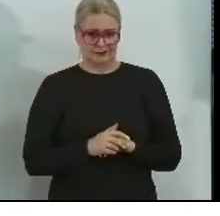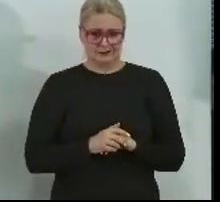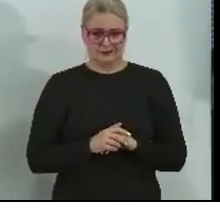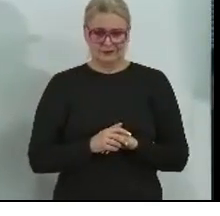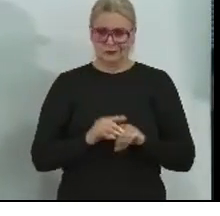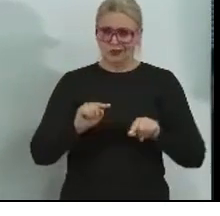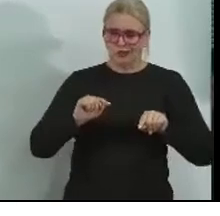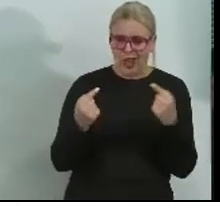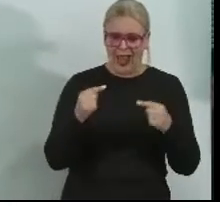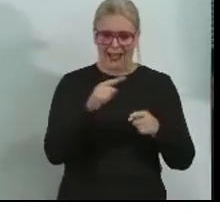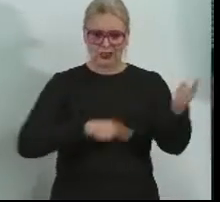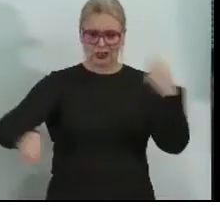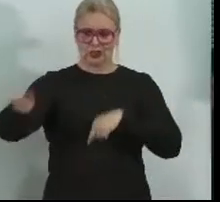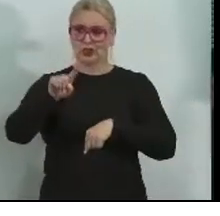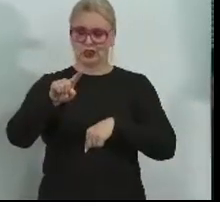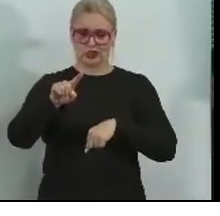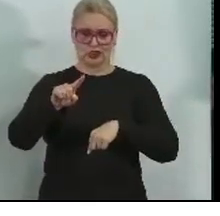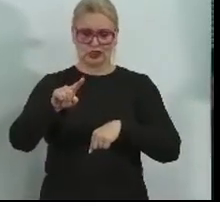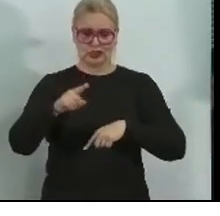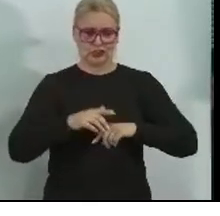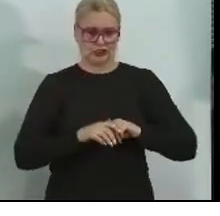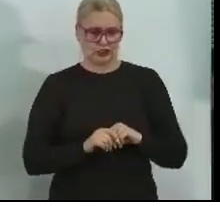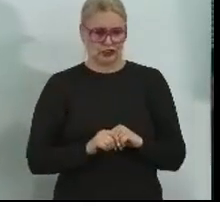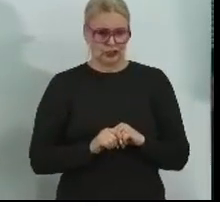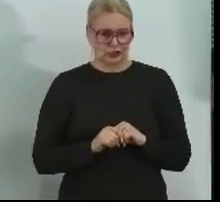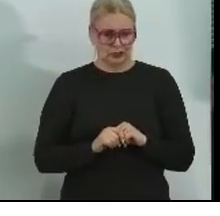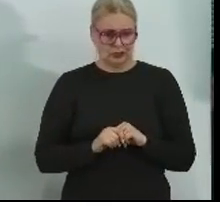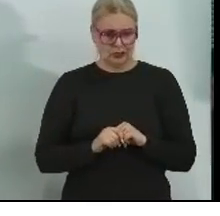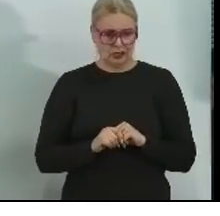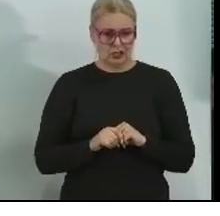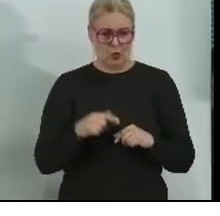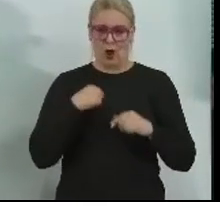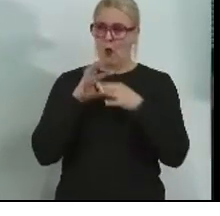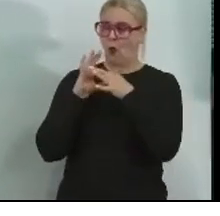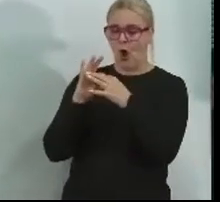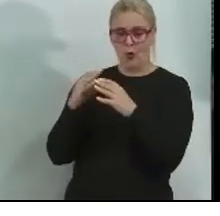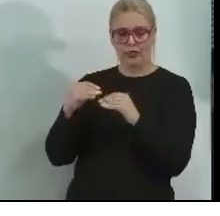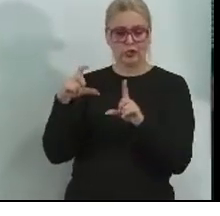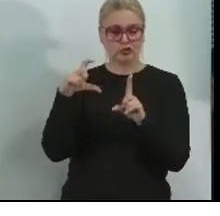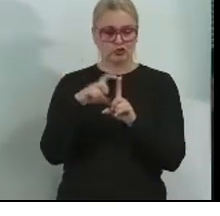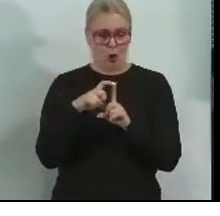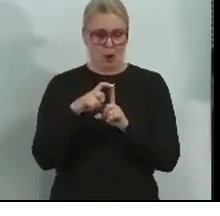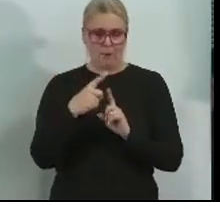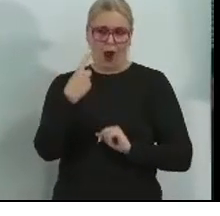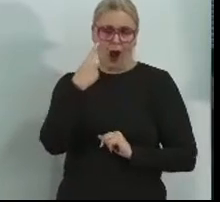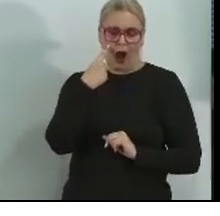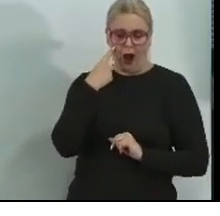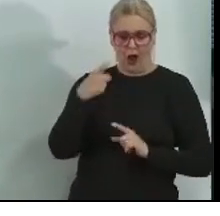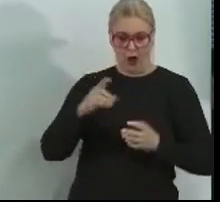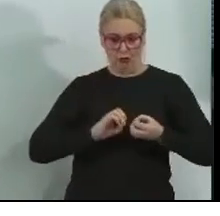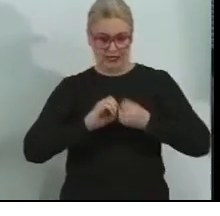to make sure that not only was it delivering on that sort of sense of slight unease for a